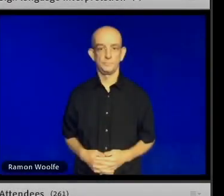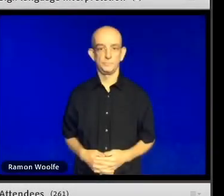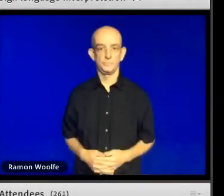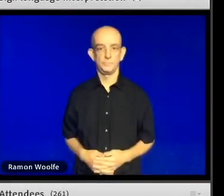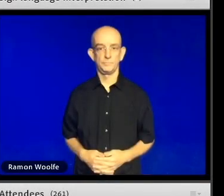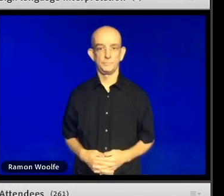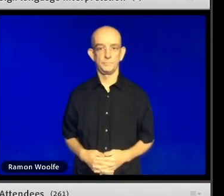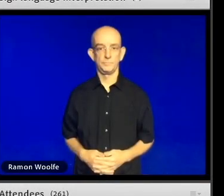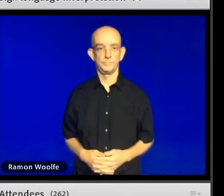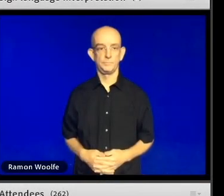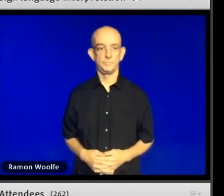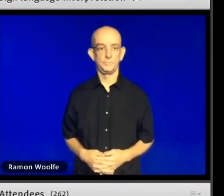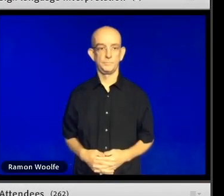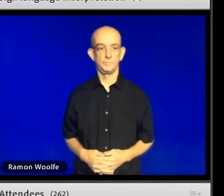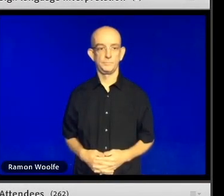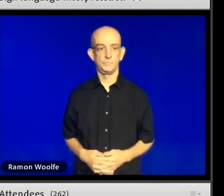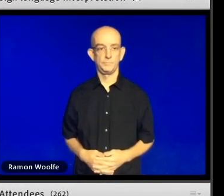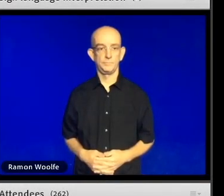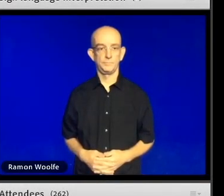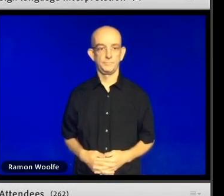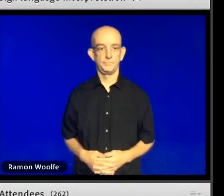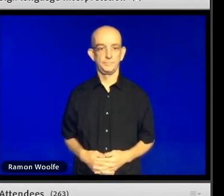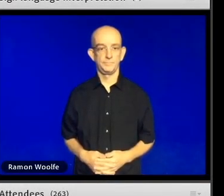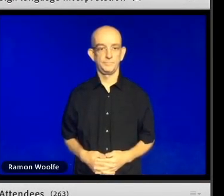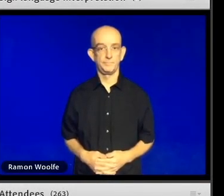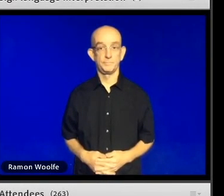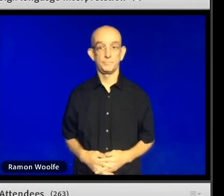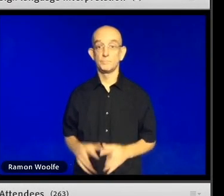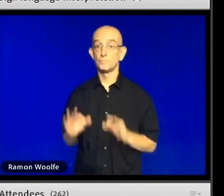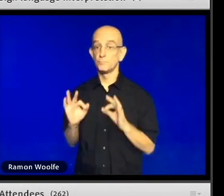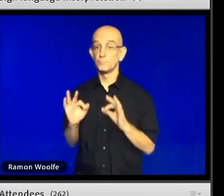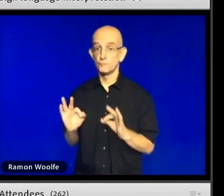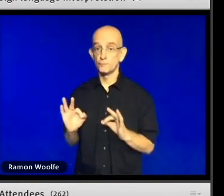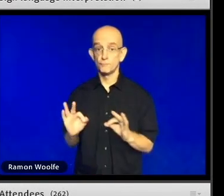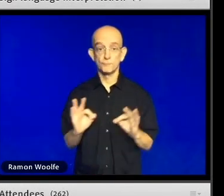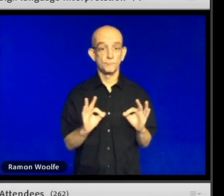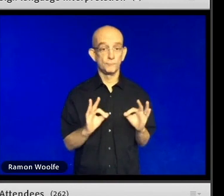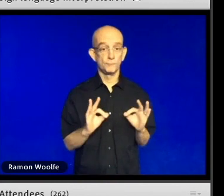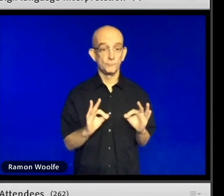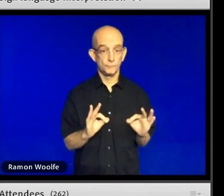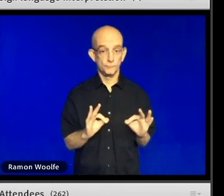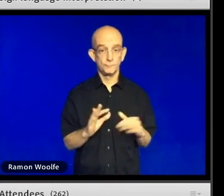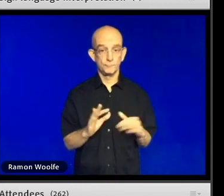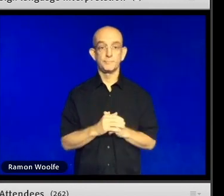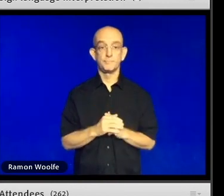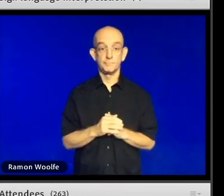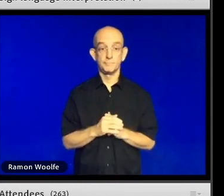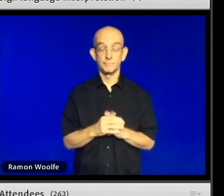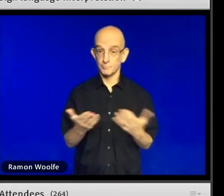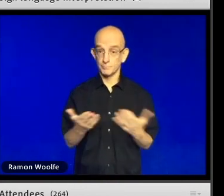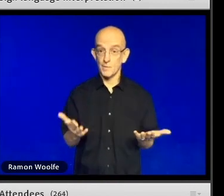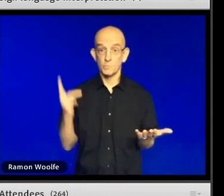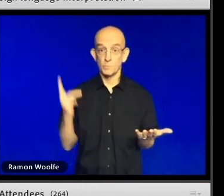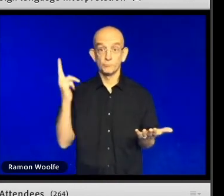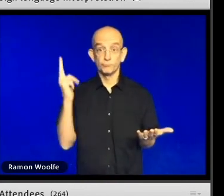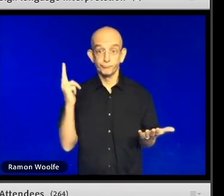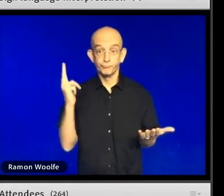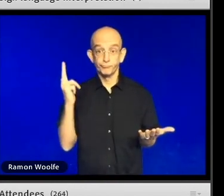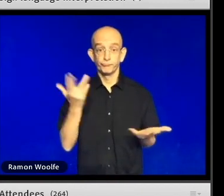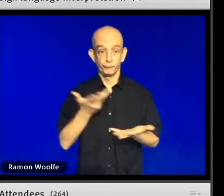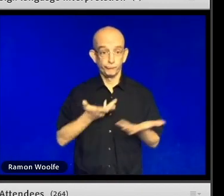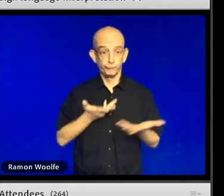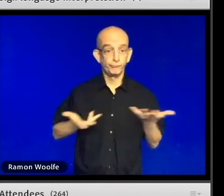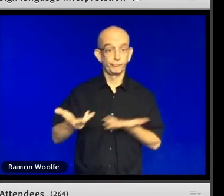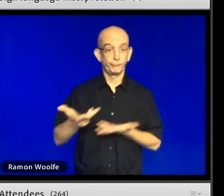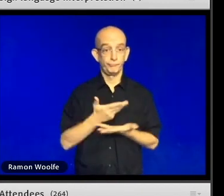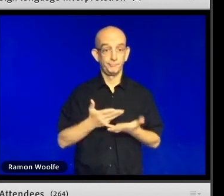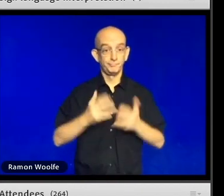Hello, good morning, good afternoon, good evening. It is very exciting and quite a large